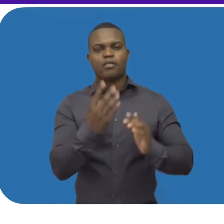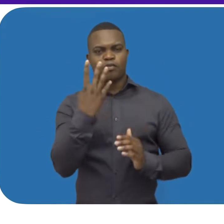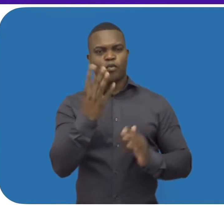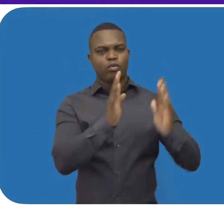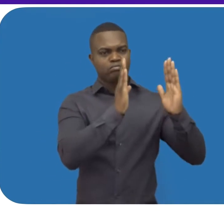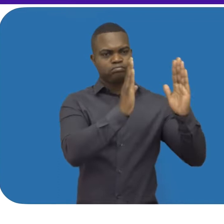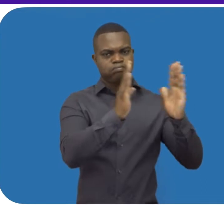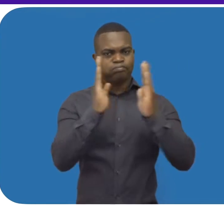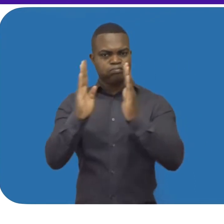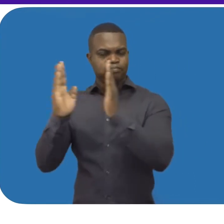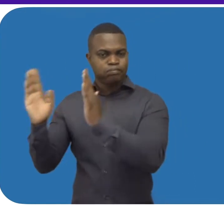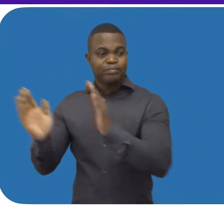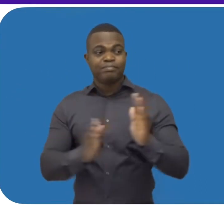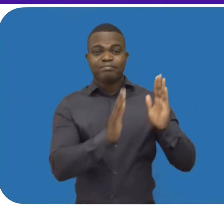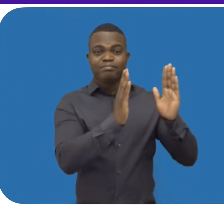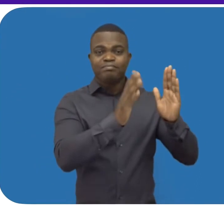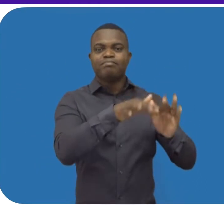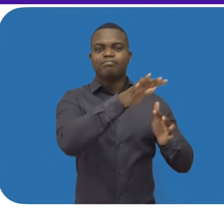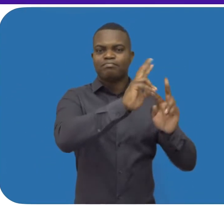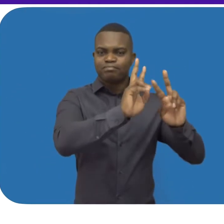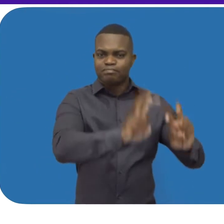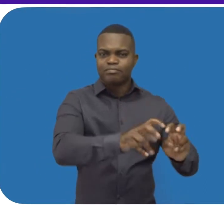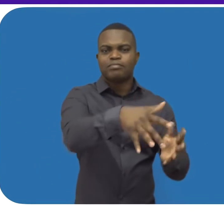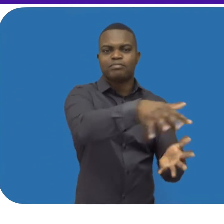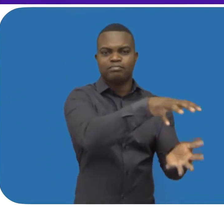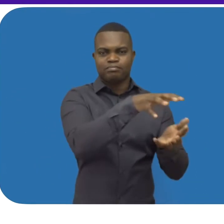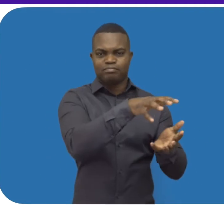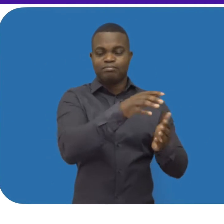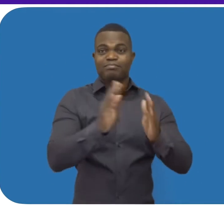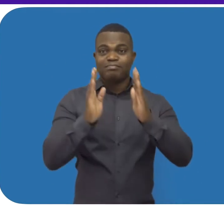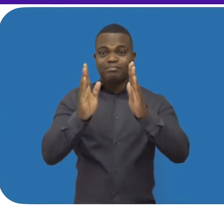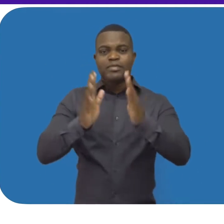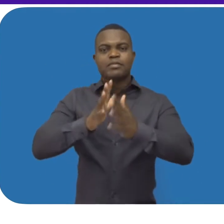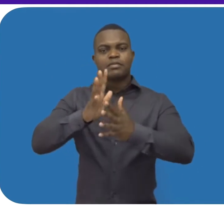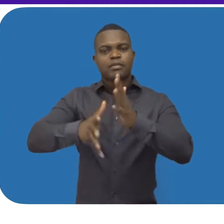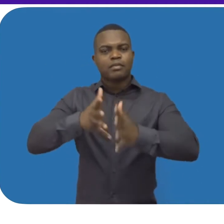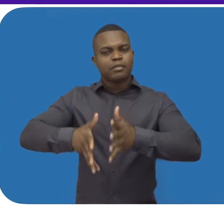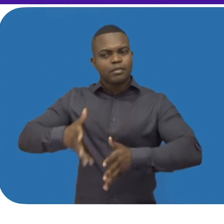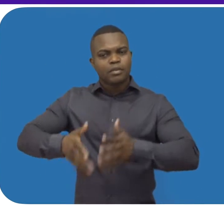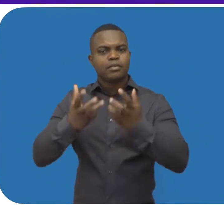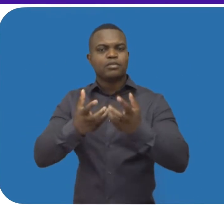Corpora, lexical resources, (such as dictionaries and vocabulary indices)